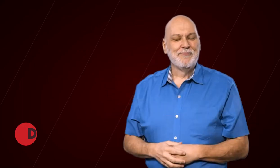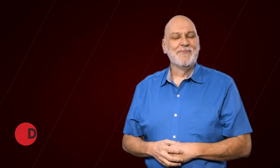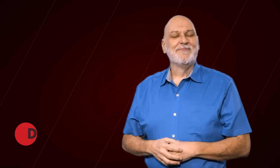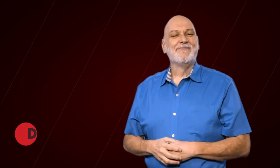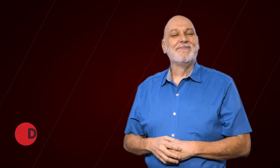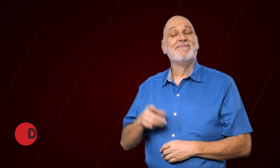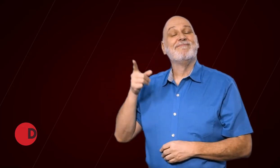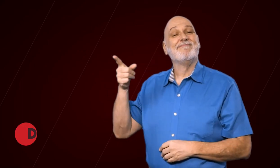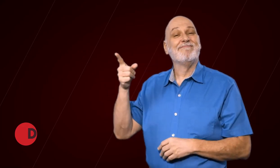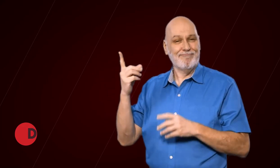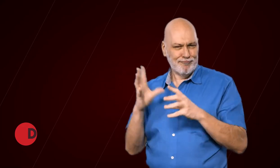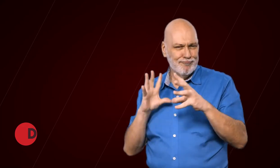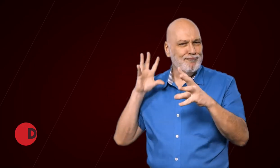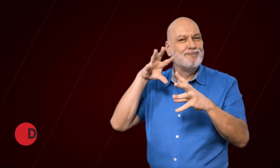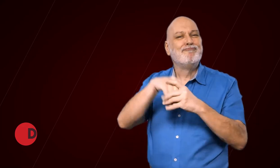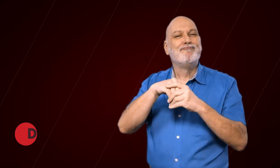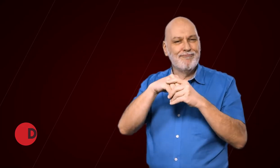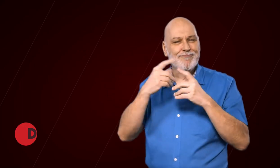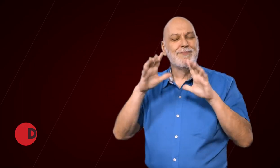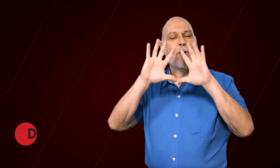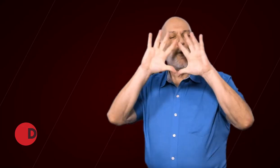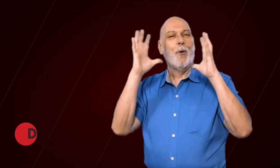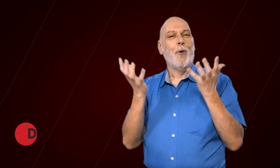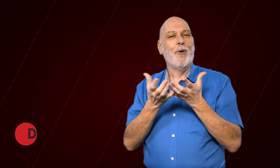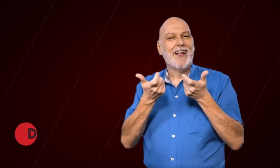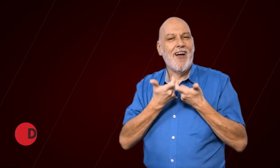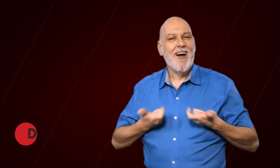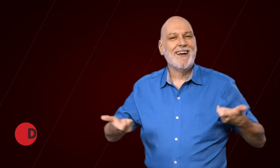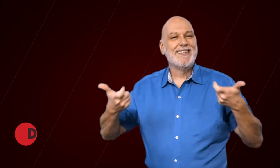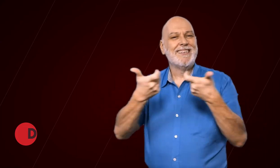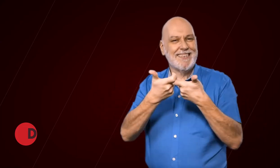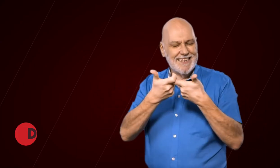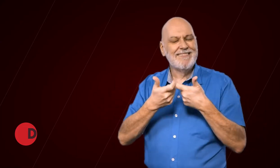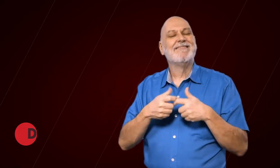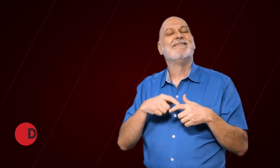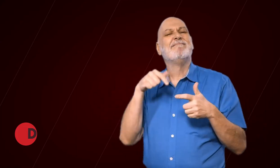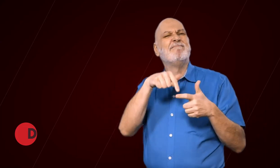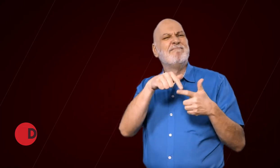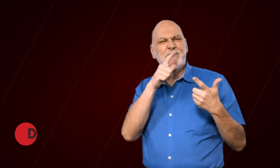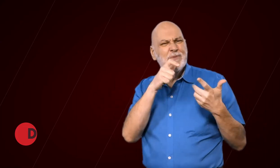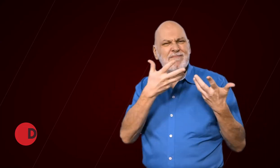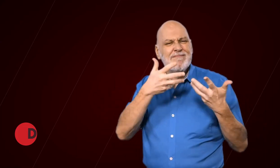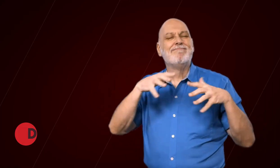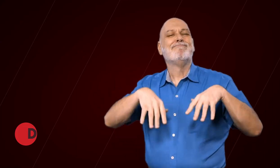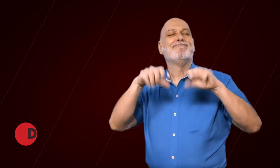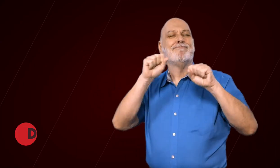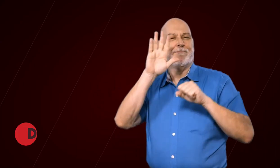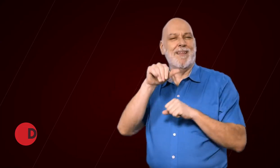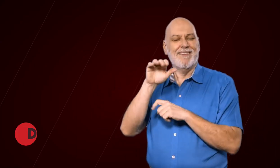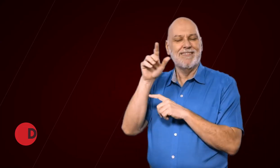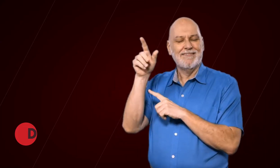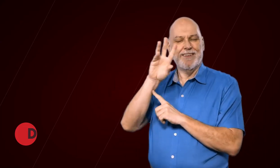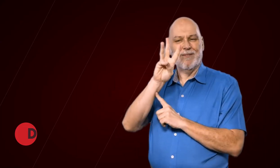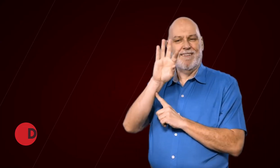He was involved in the World Congress hosted by